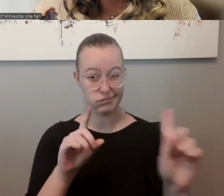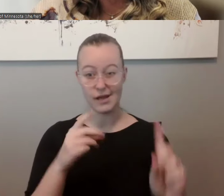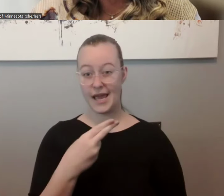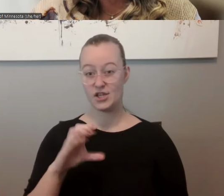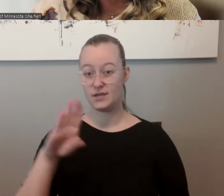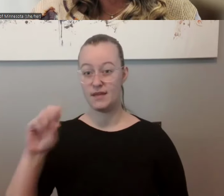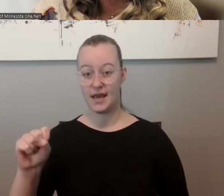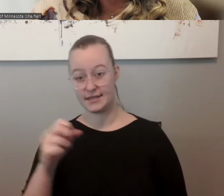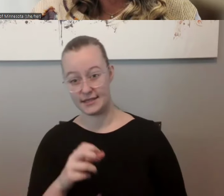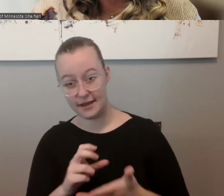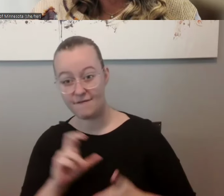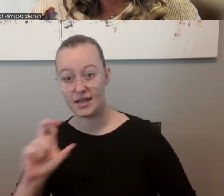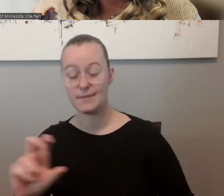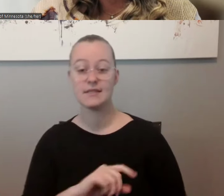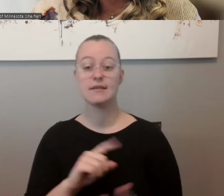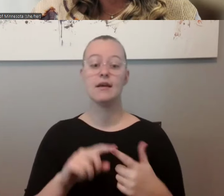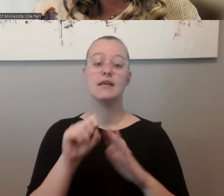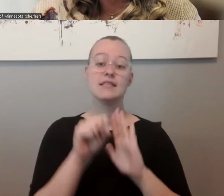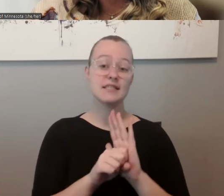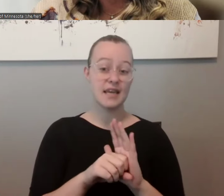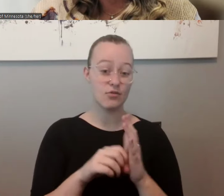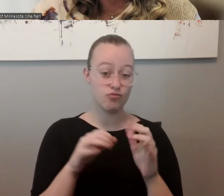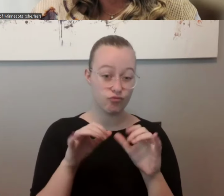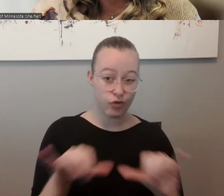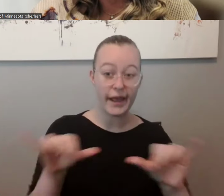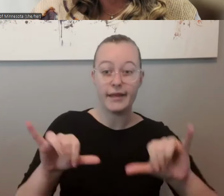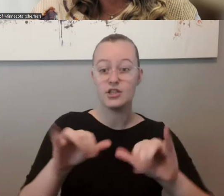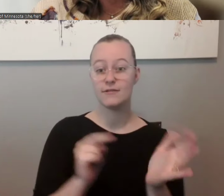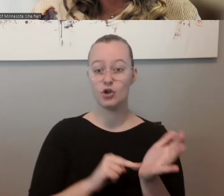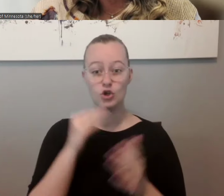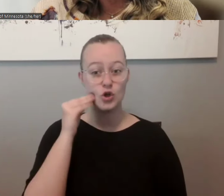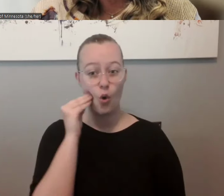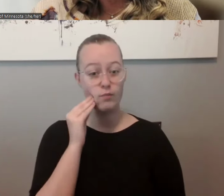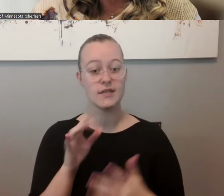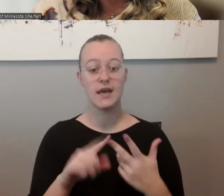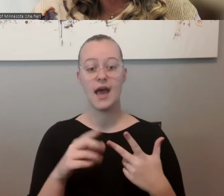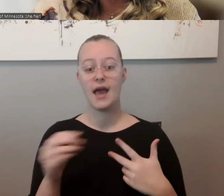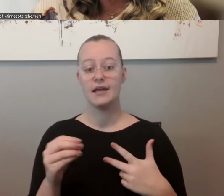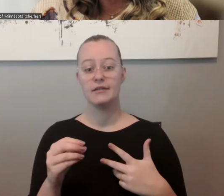HCBS investments, state regulation of nursing homes and revitalizing the direct care